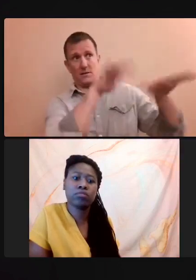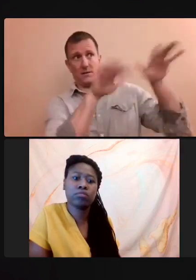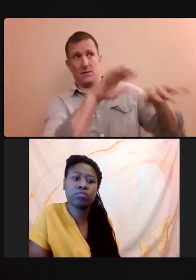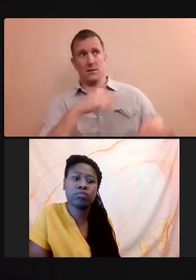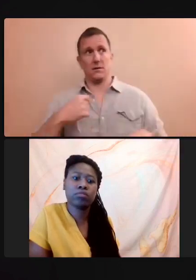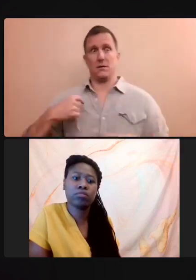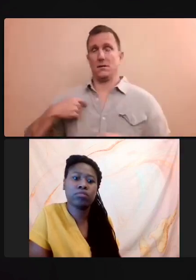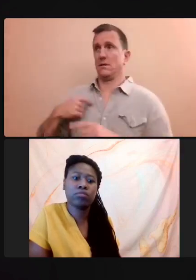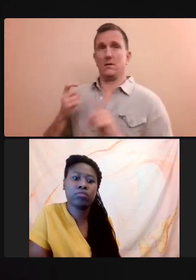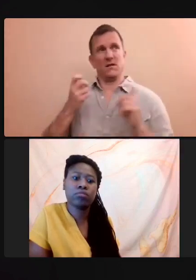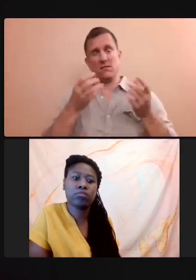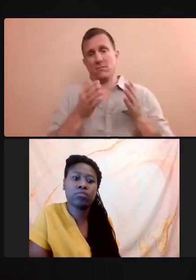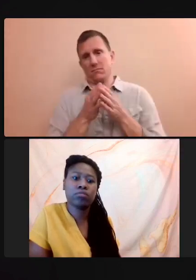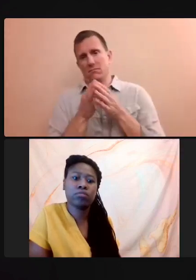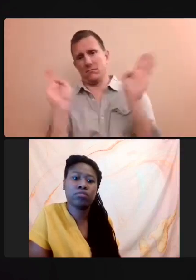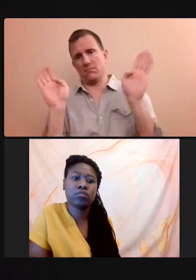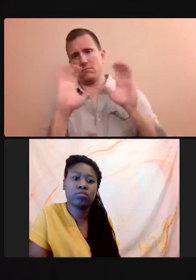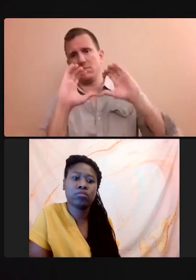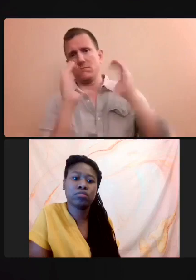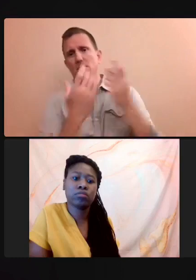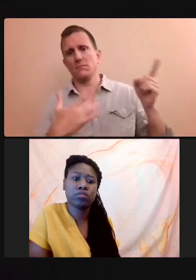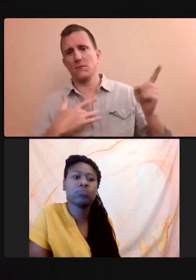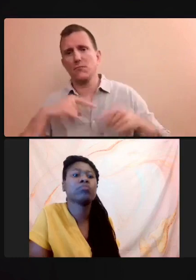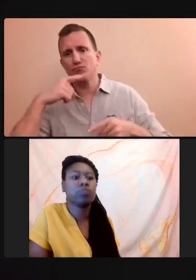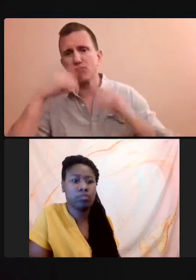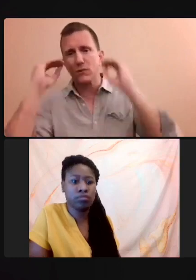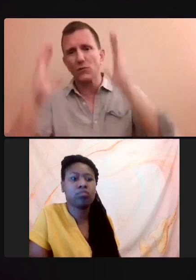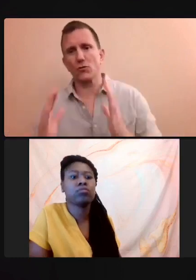And then I just dove into an ITP program that's close by,